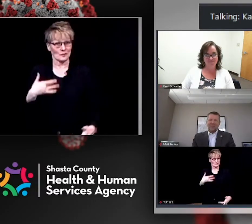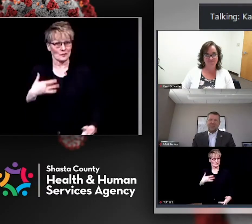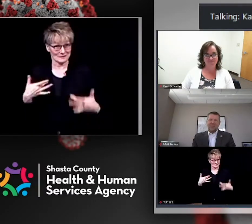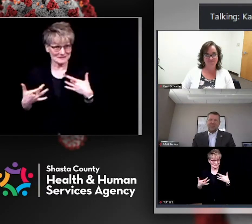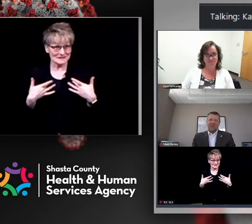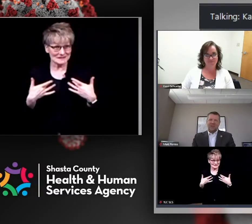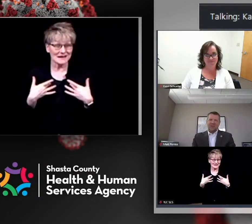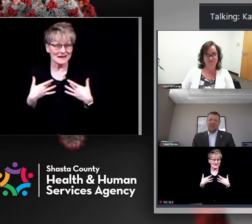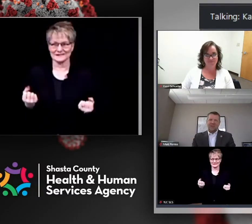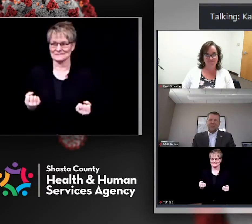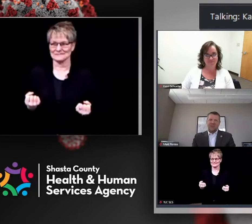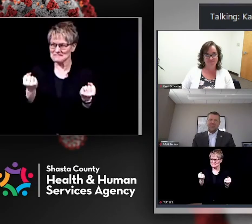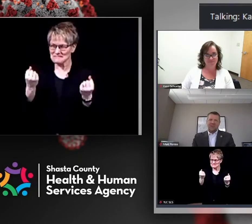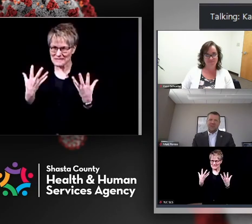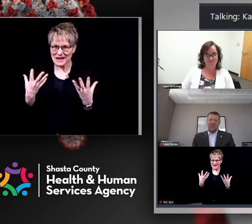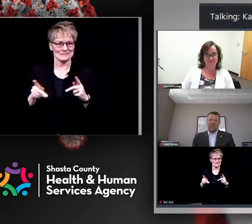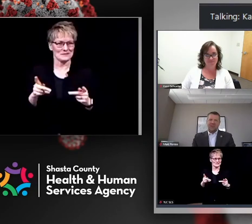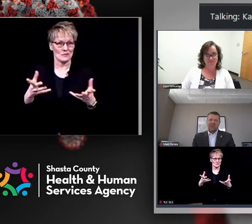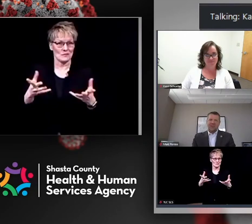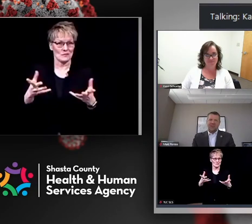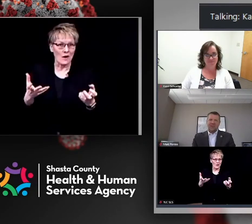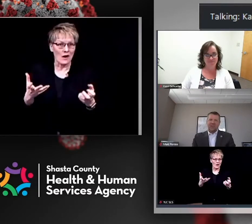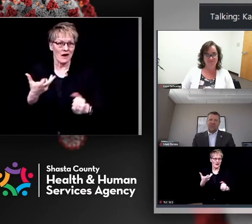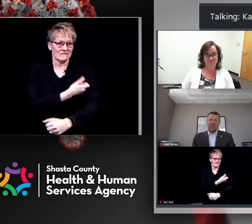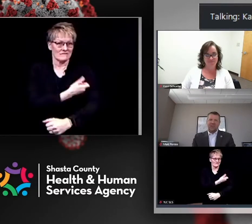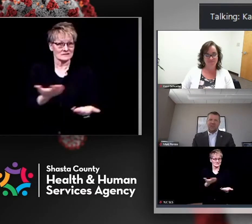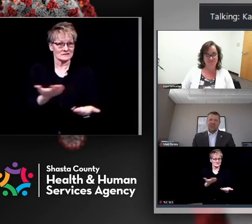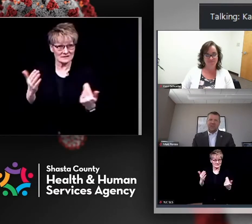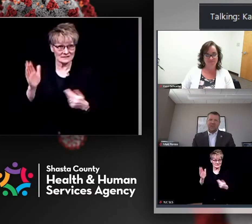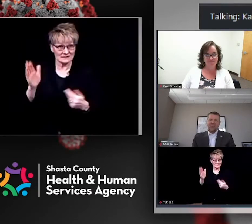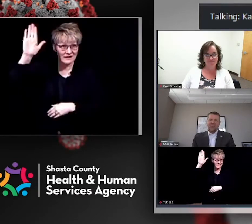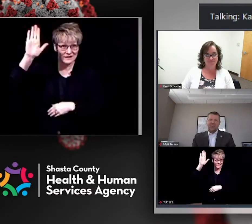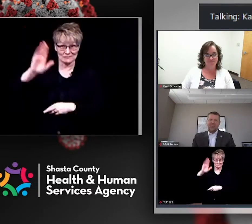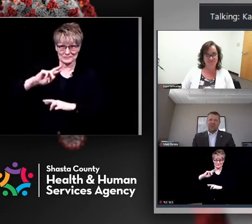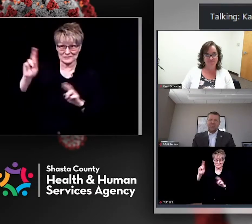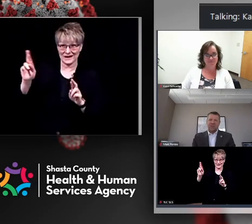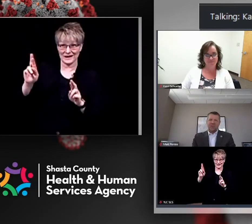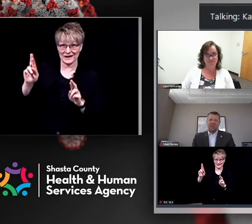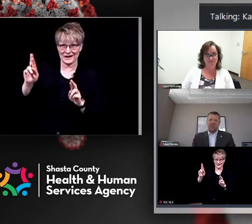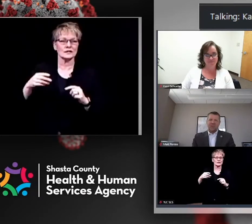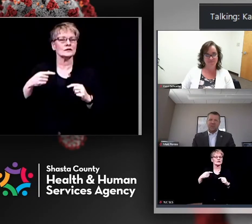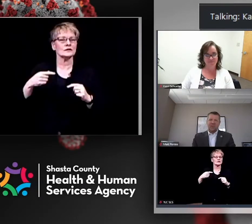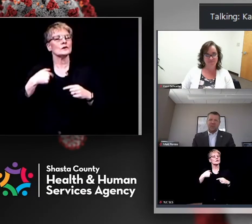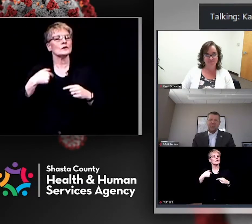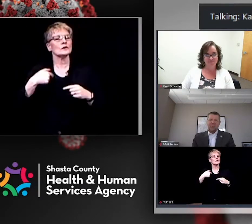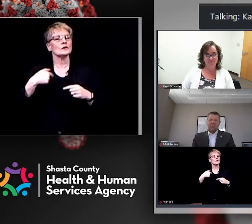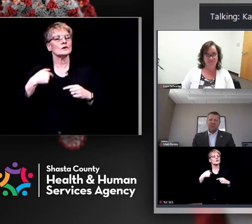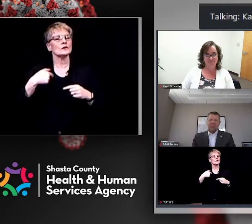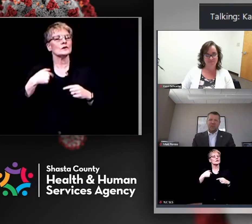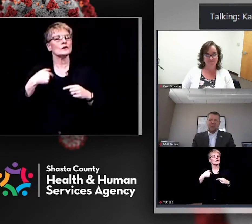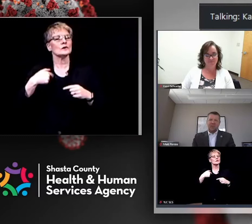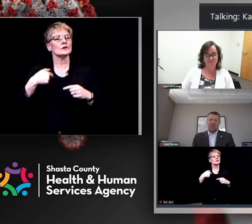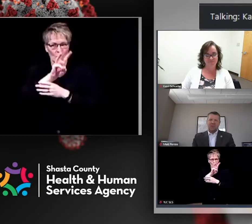we so look forward to be able to have it just accessible on our website and you're going to be able to go and look and see where you can make an appointment. And so, we're moving in